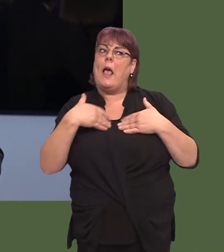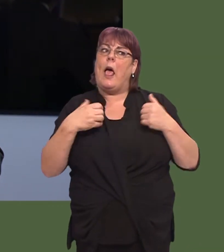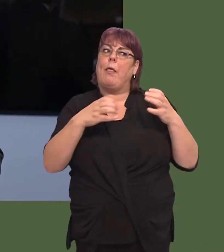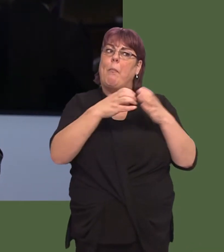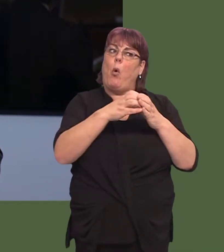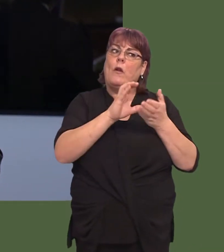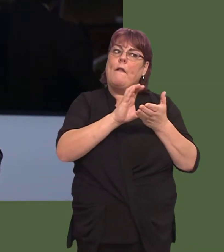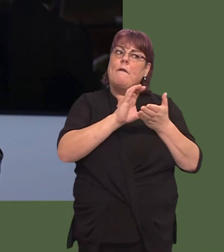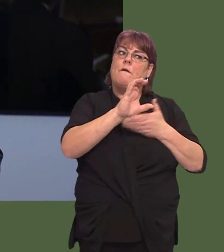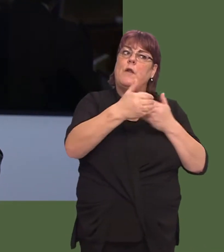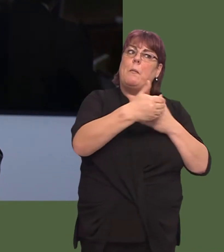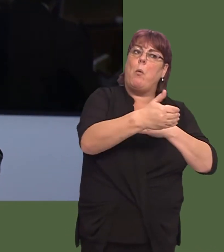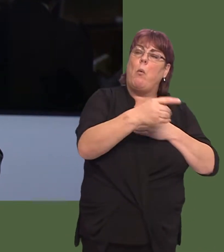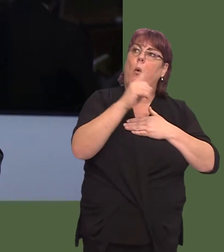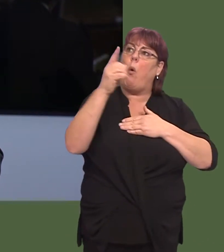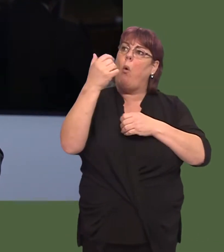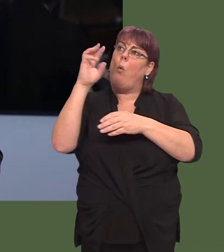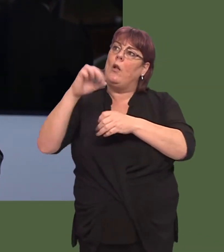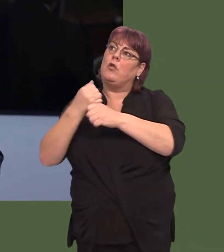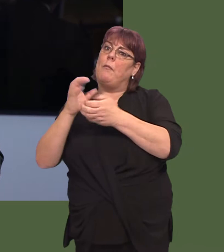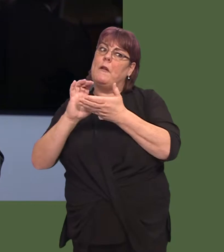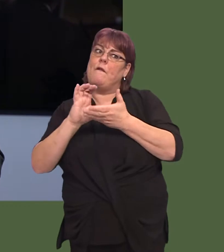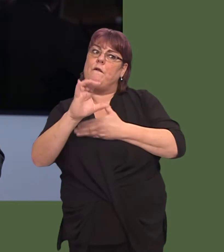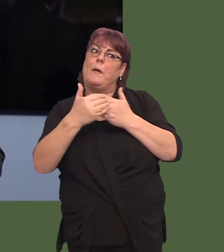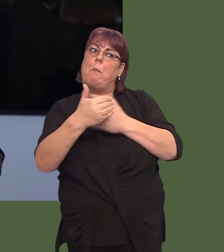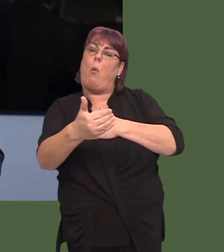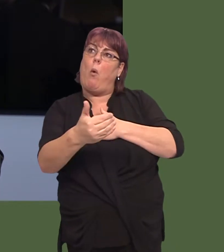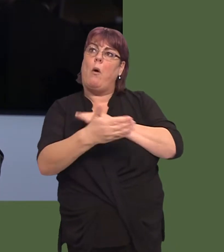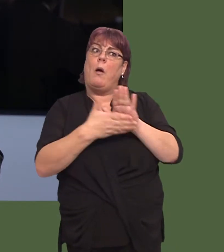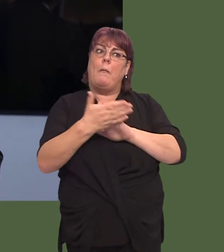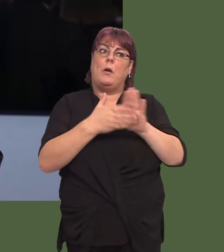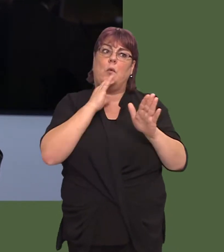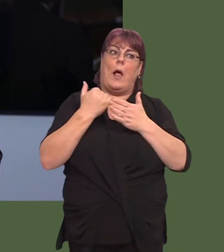massively more for health boards and liberate services to help tackle some of the other